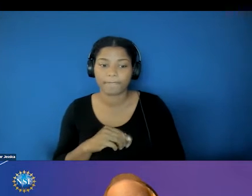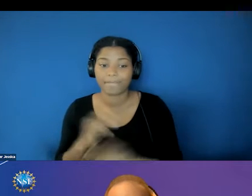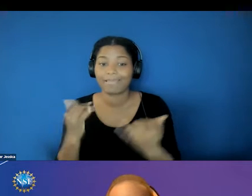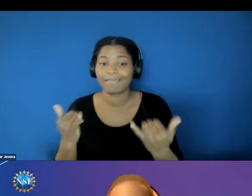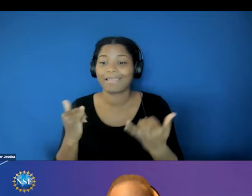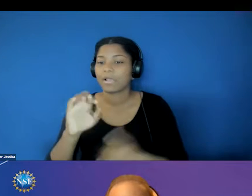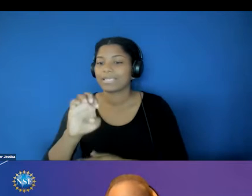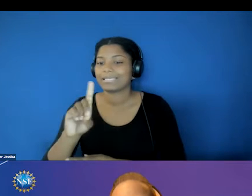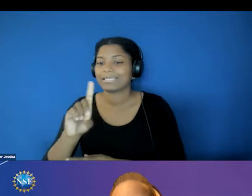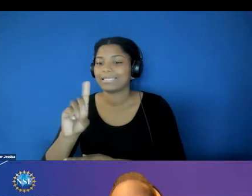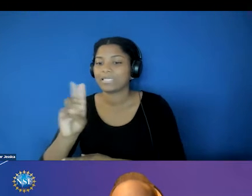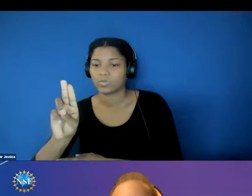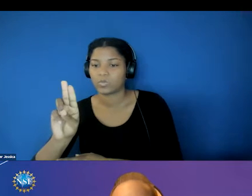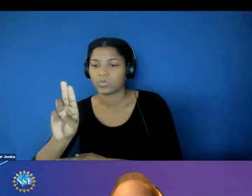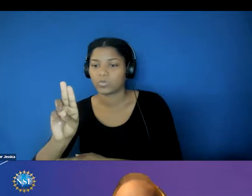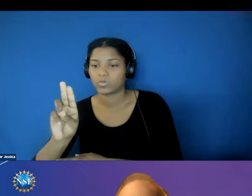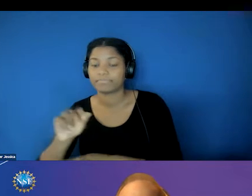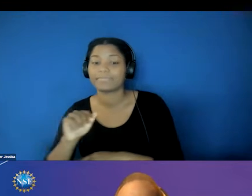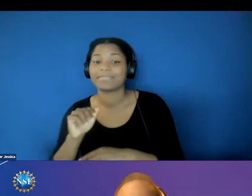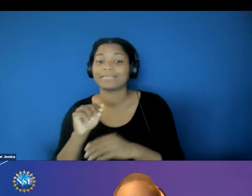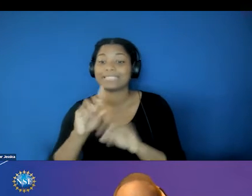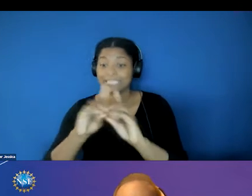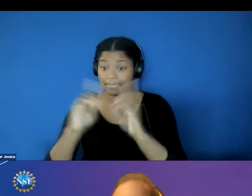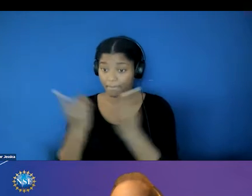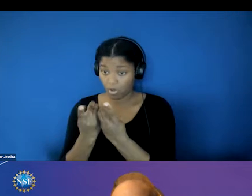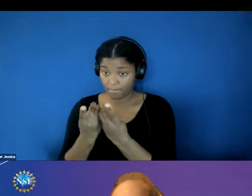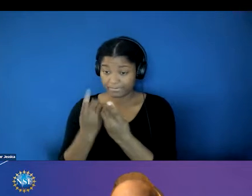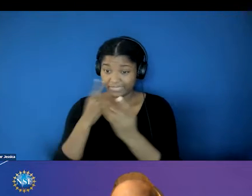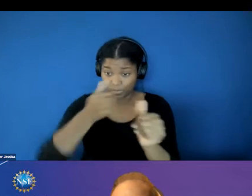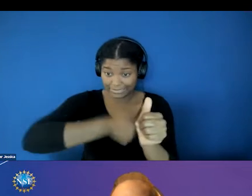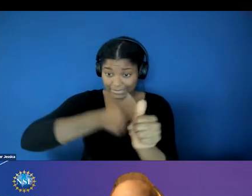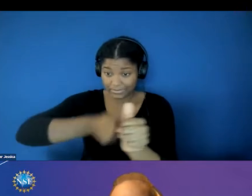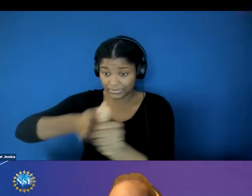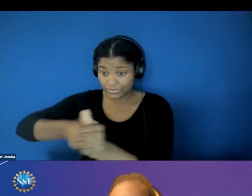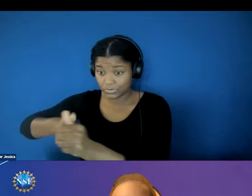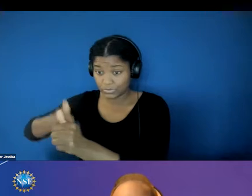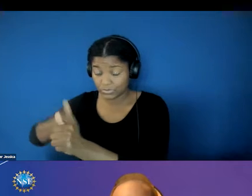EDU directorate. Divisions within the directorates are akin to departments.